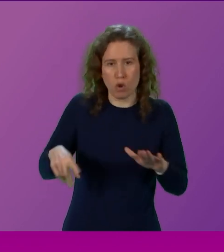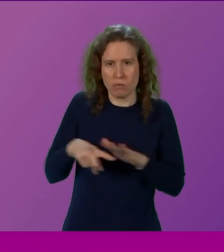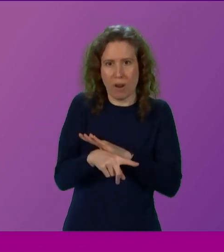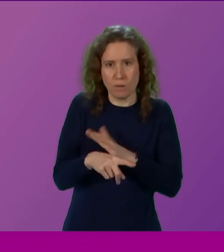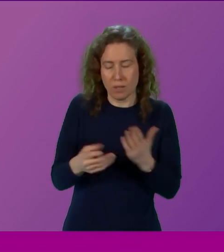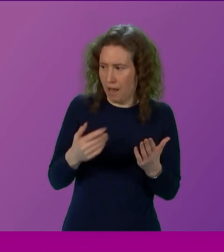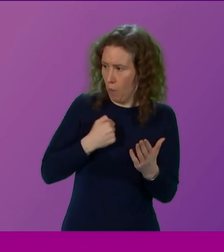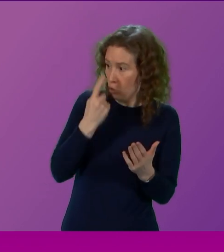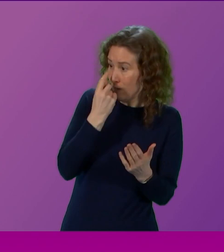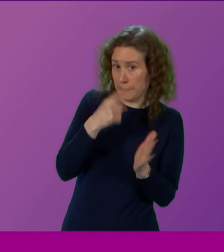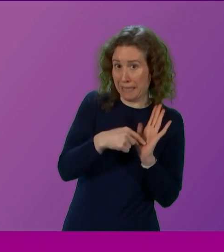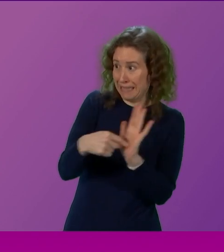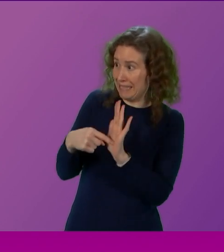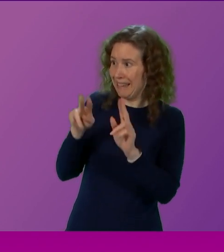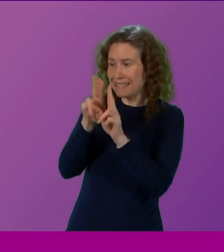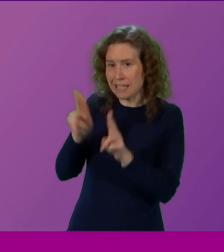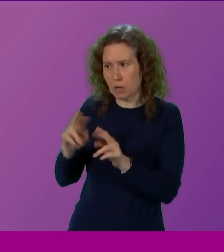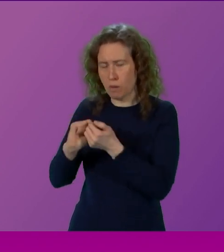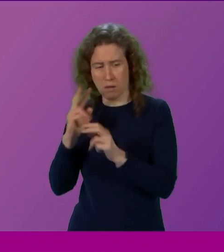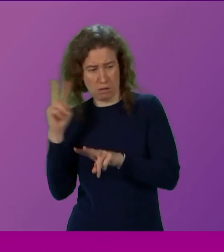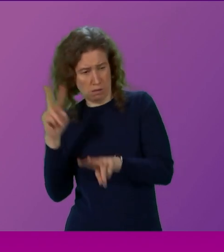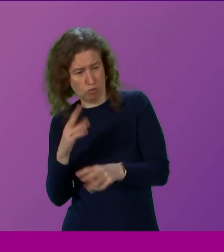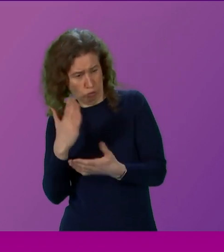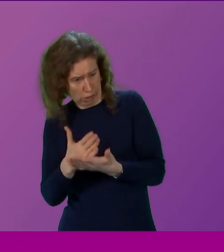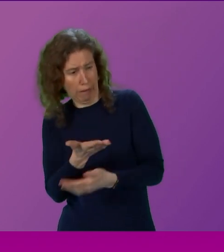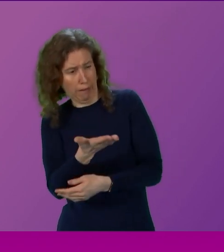its credibility with international partners and its ability to meet its responsibilities